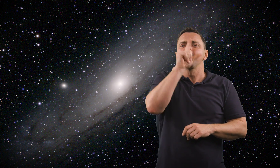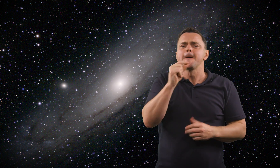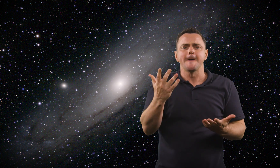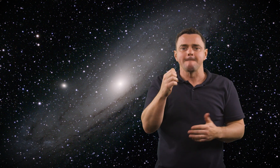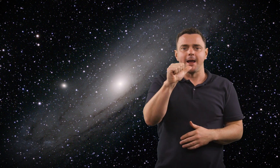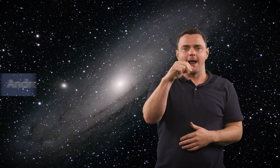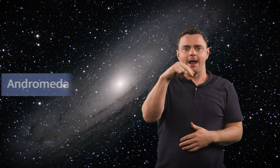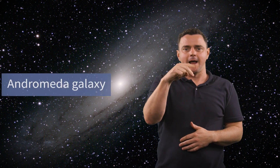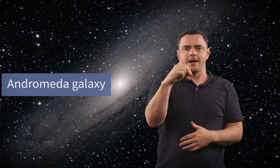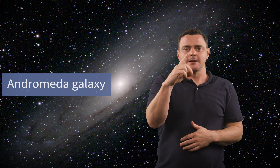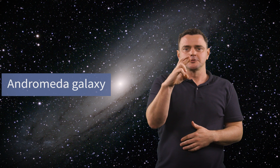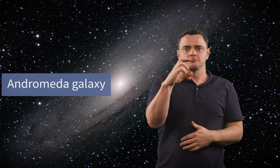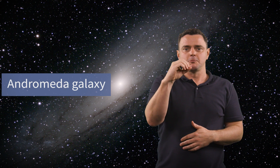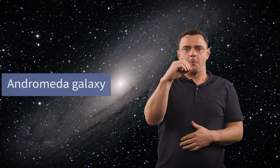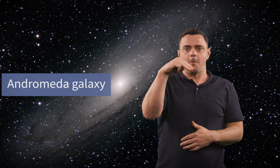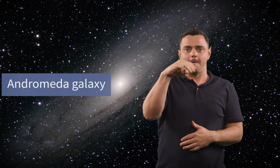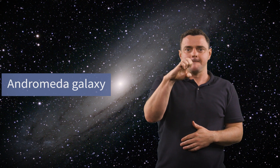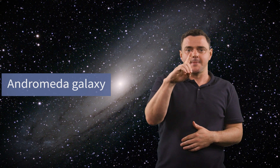This is the Andromeda galaxy.